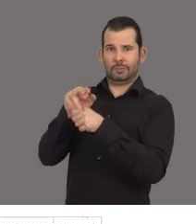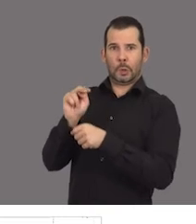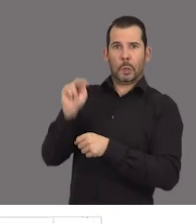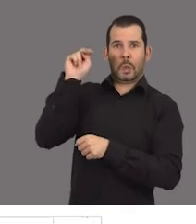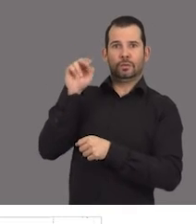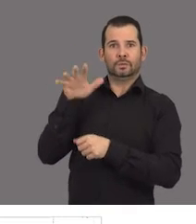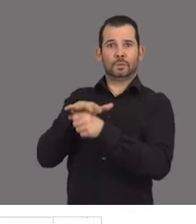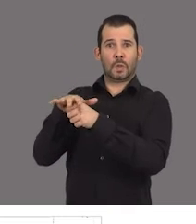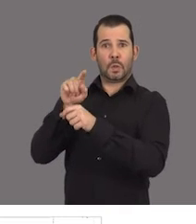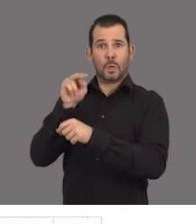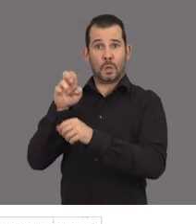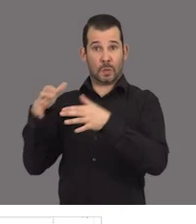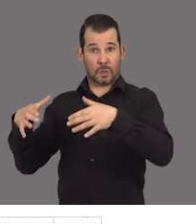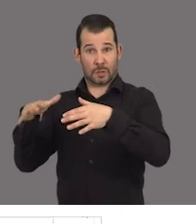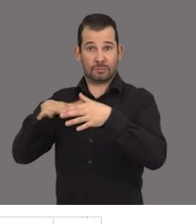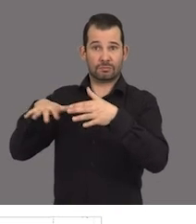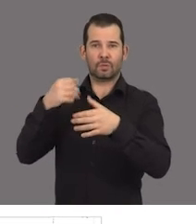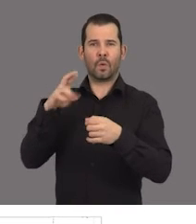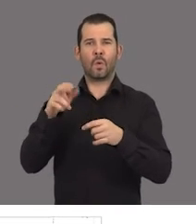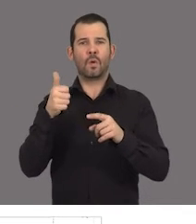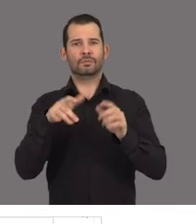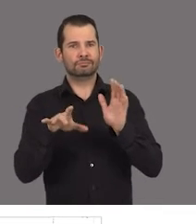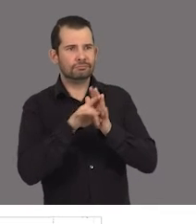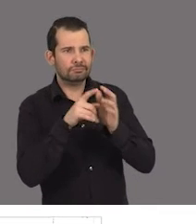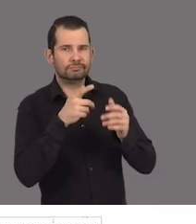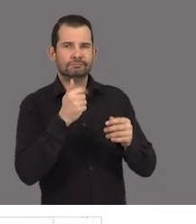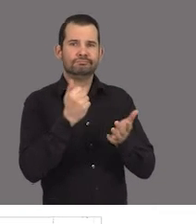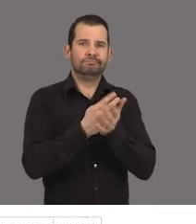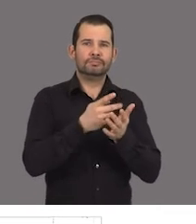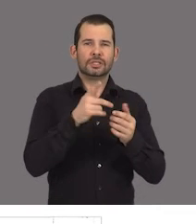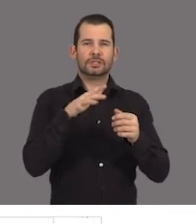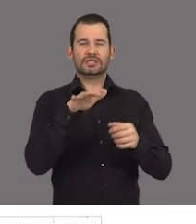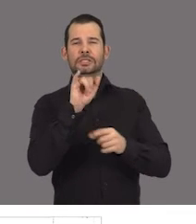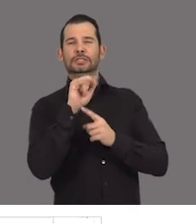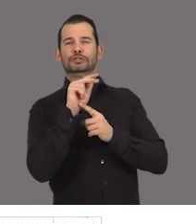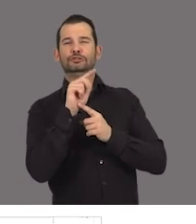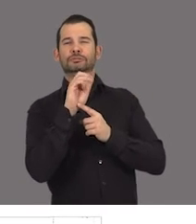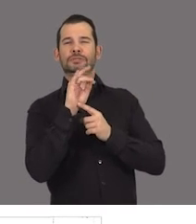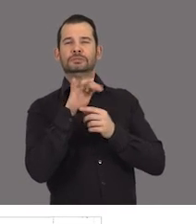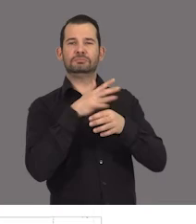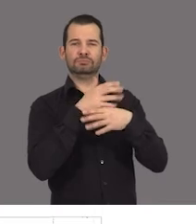or a prescribed intermediate zone permanently for a continuous period